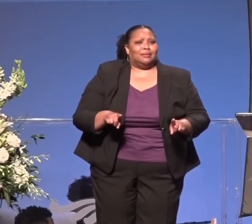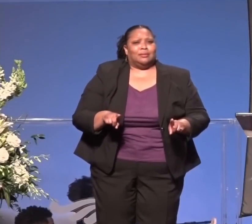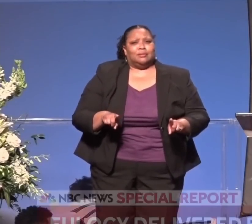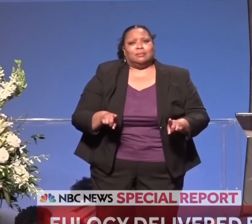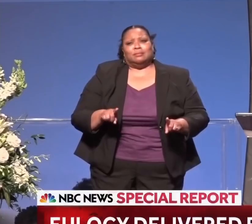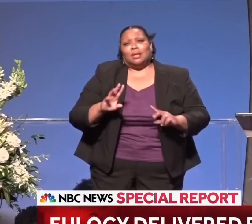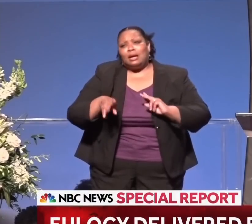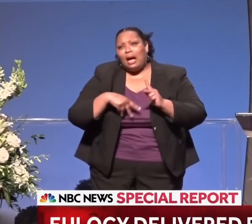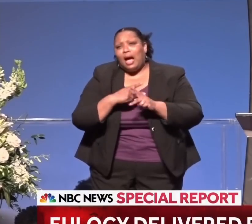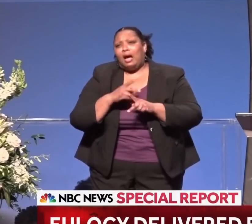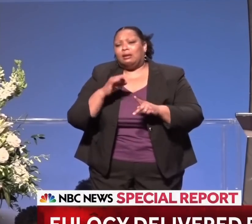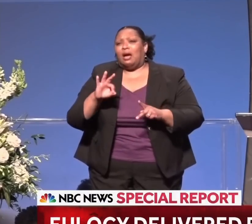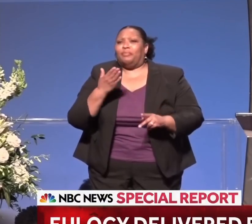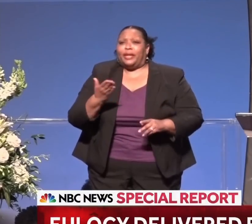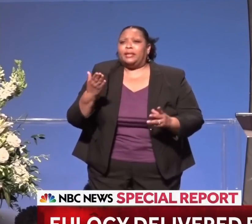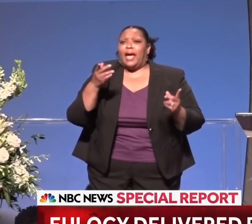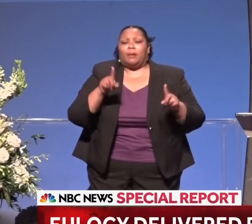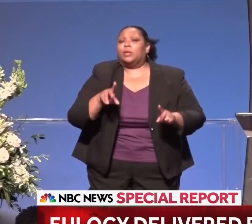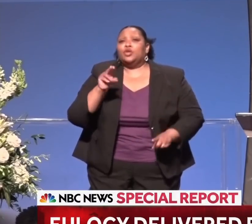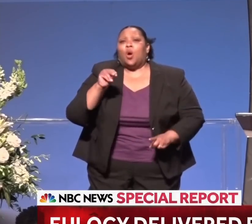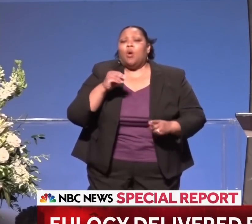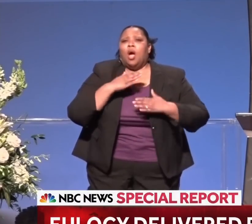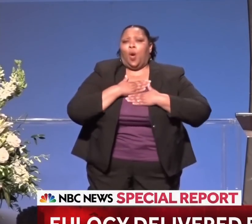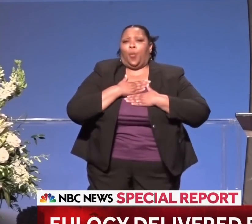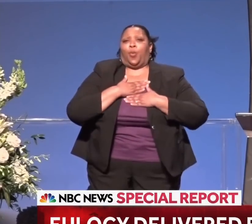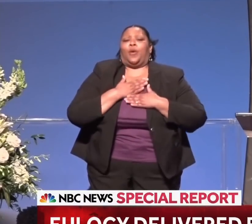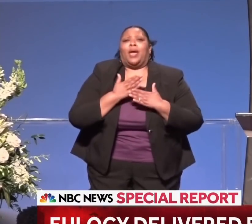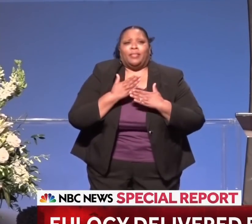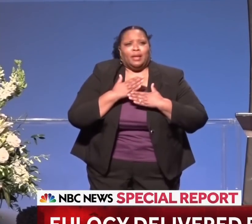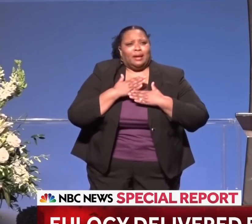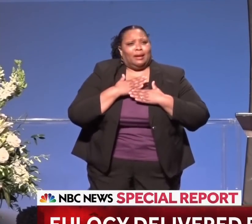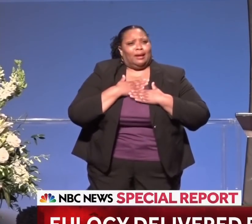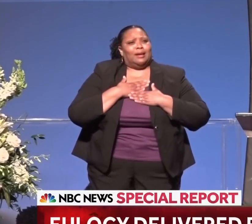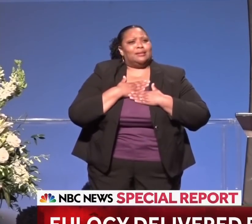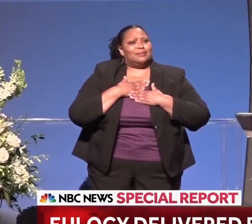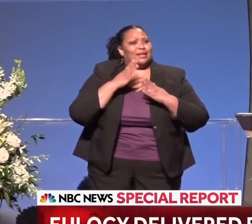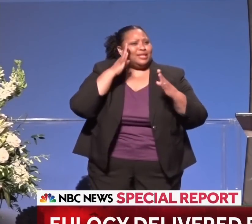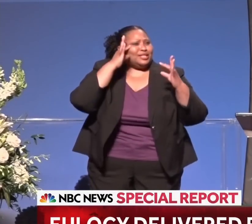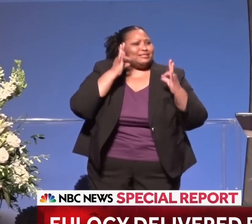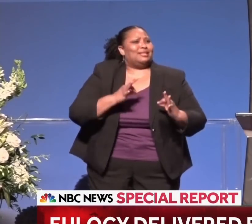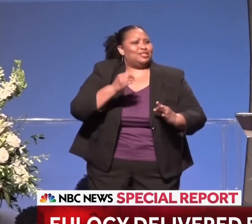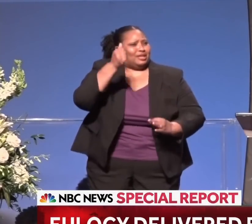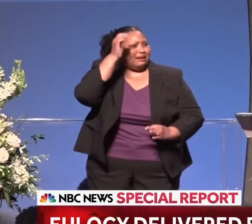LIFE. BREATH IS NOT SOME COINCIDENTAL